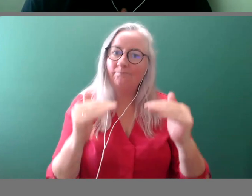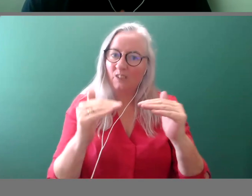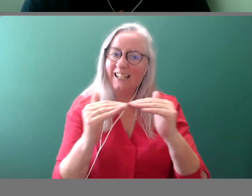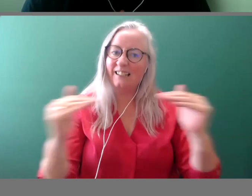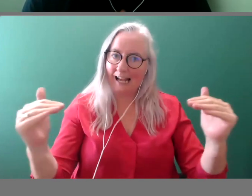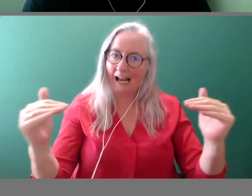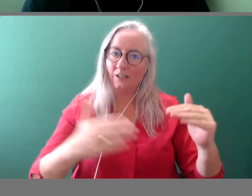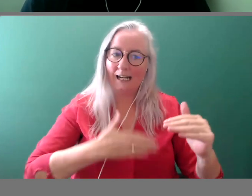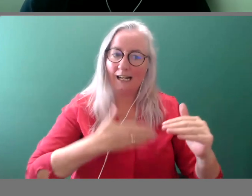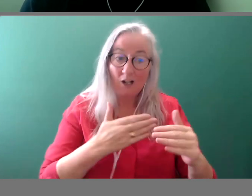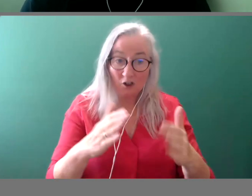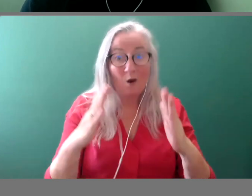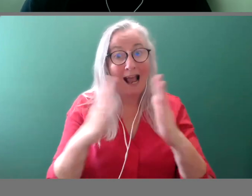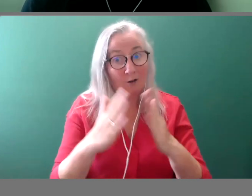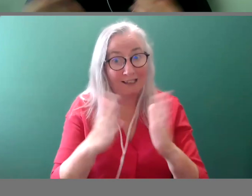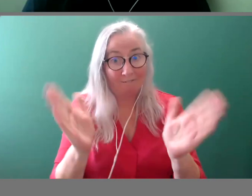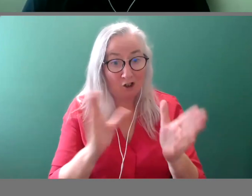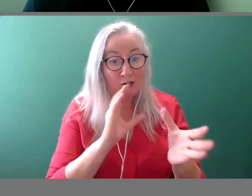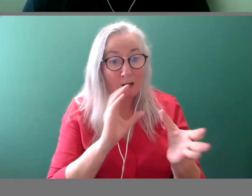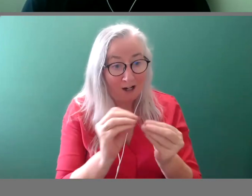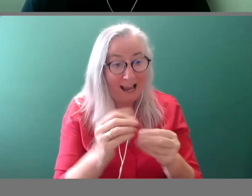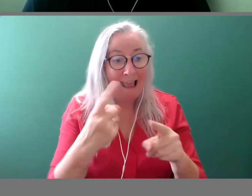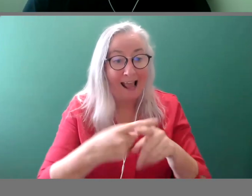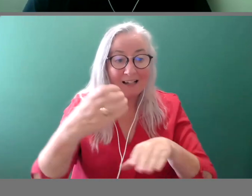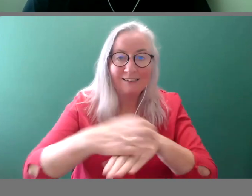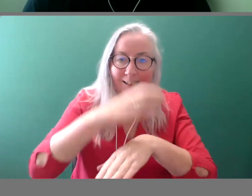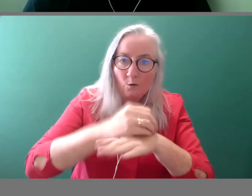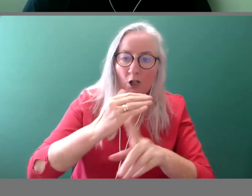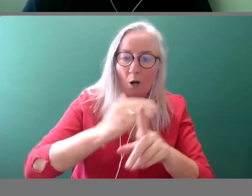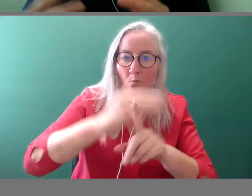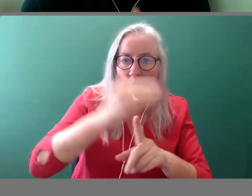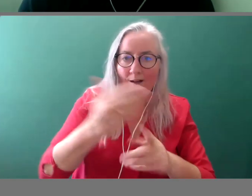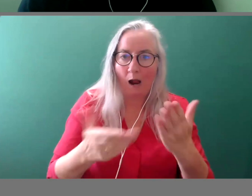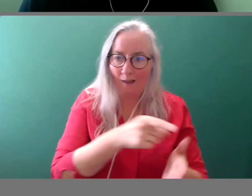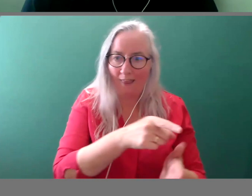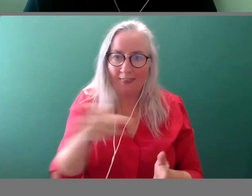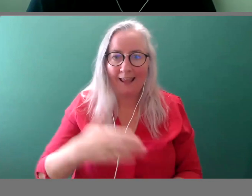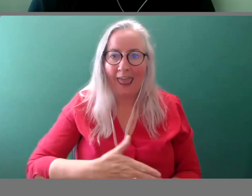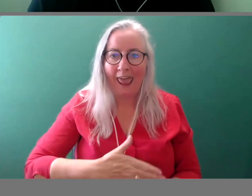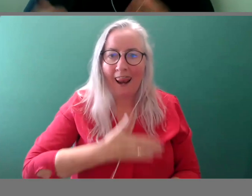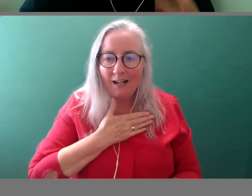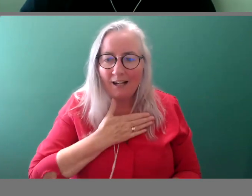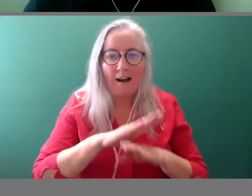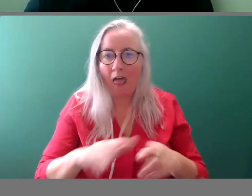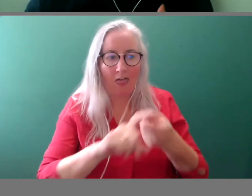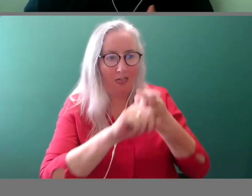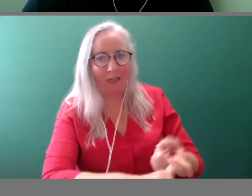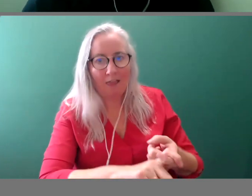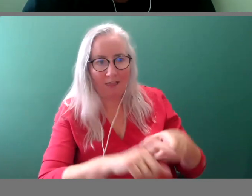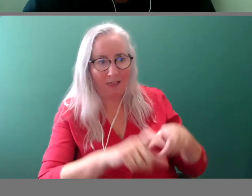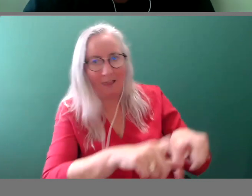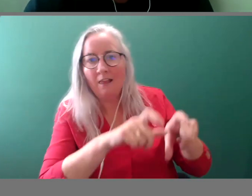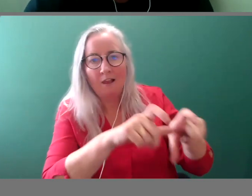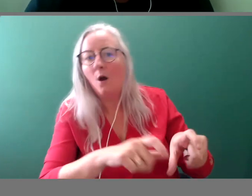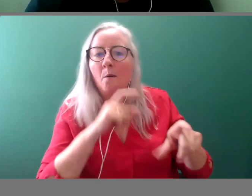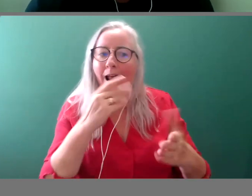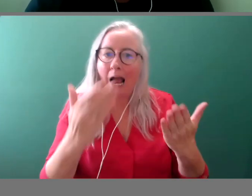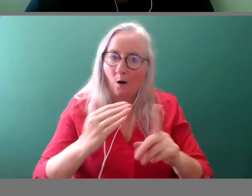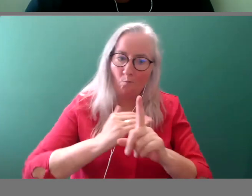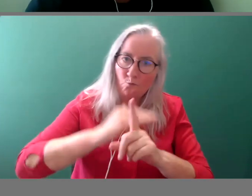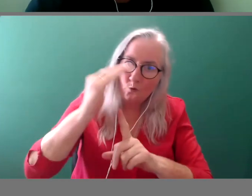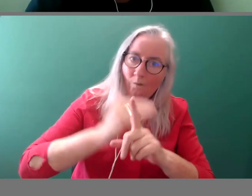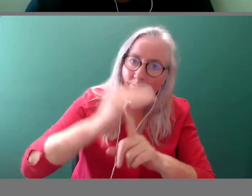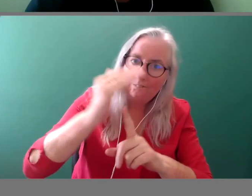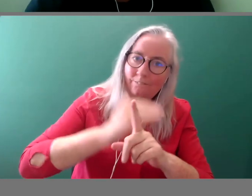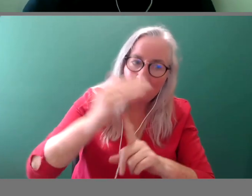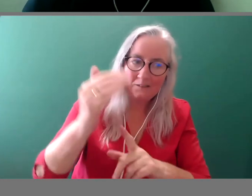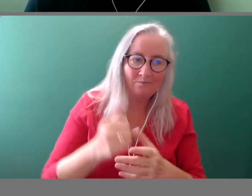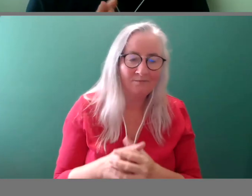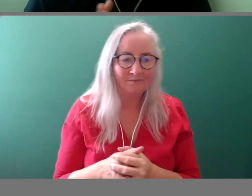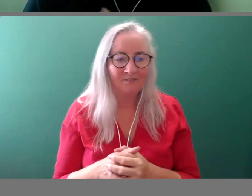housing mentioned here. And continuous improvement of living conditions. So now there is an optional